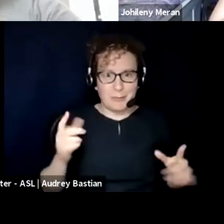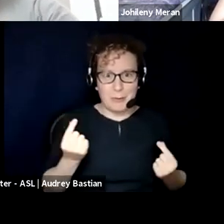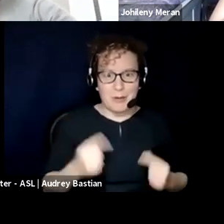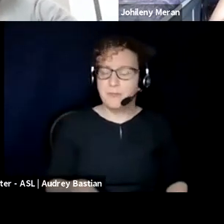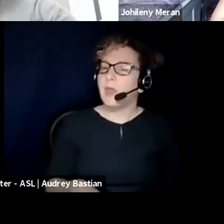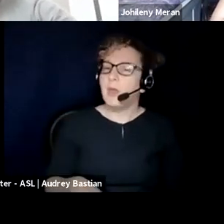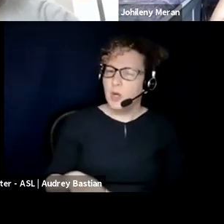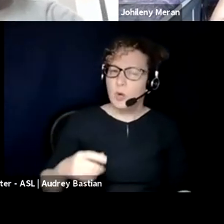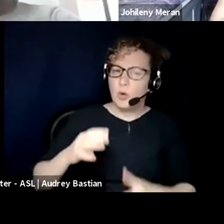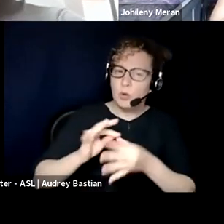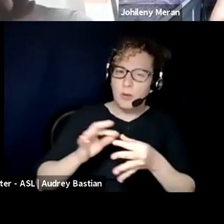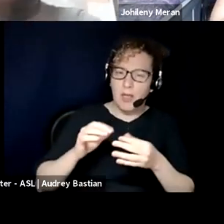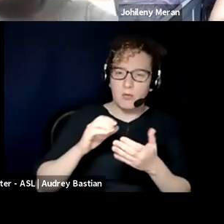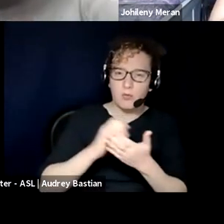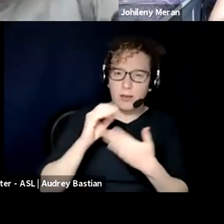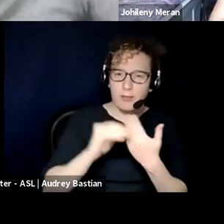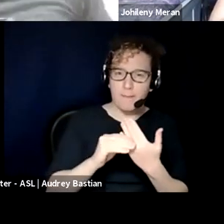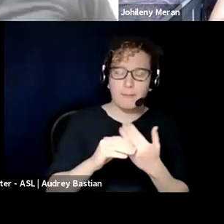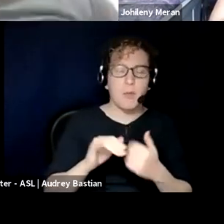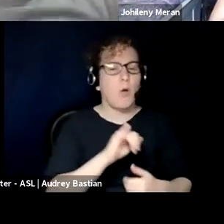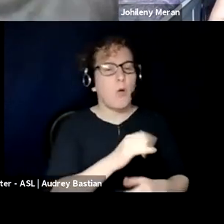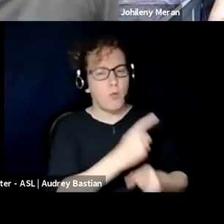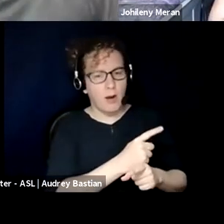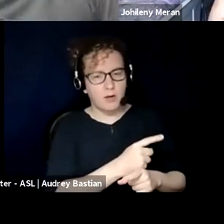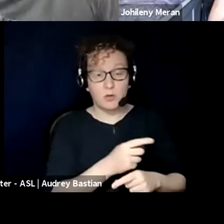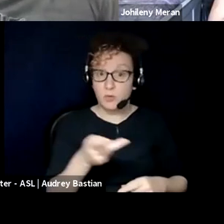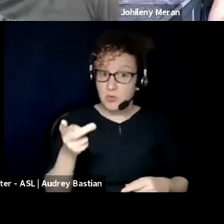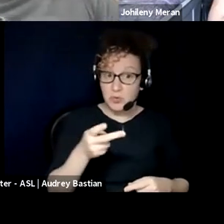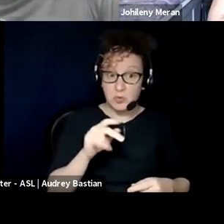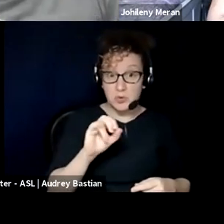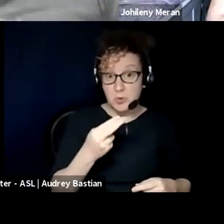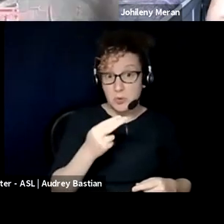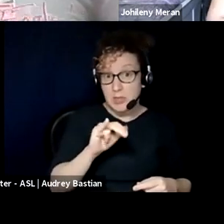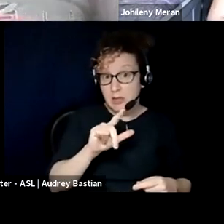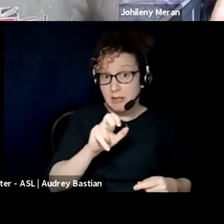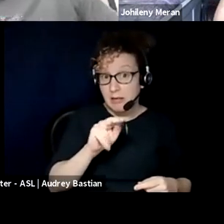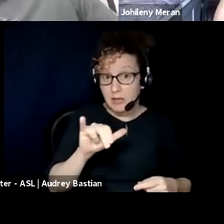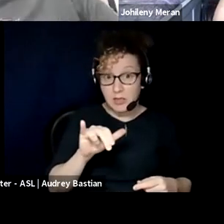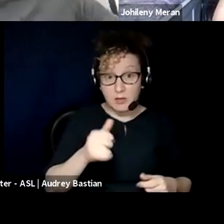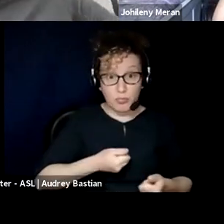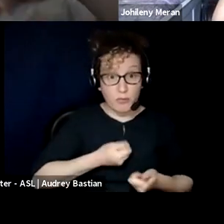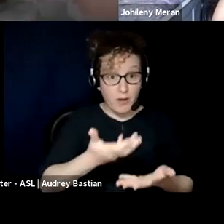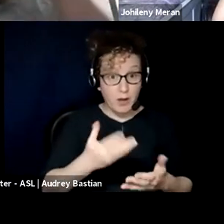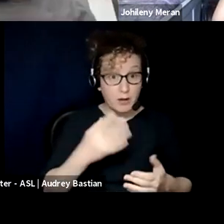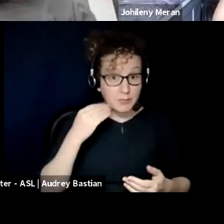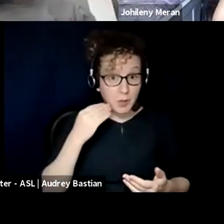curriculum. And would you like to provide any of your experience, either how you felt